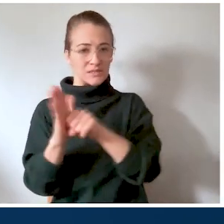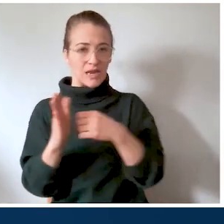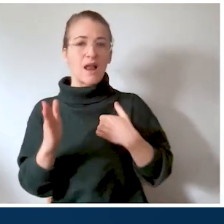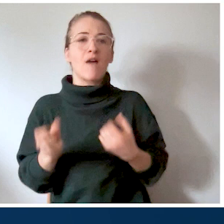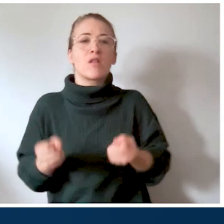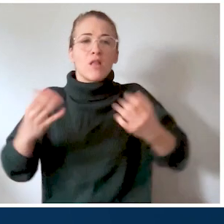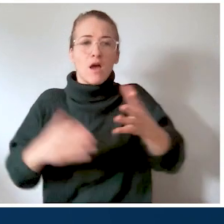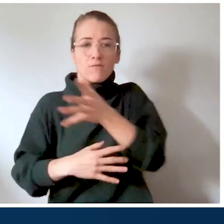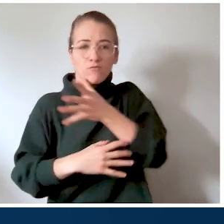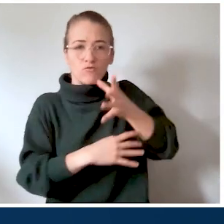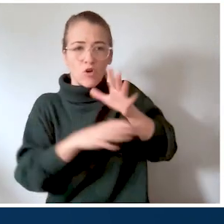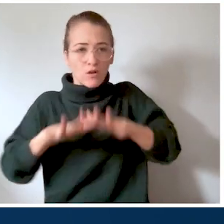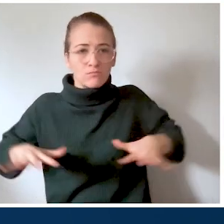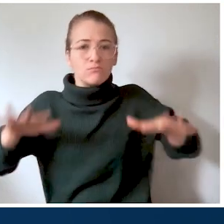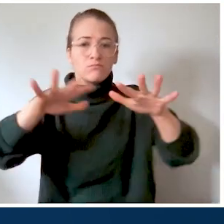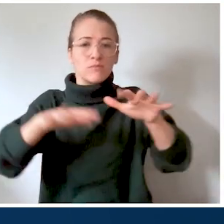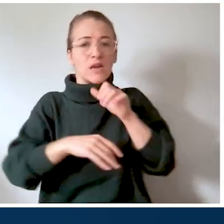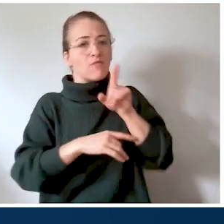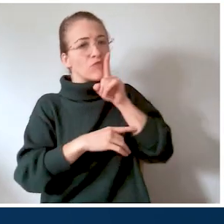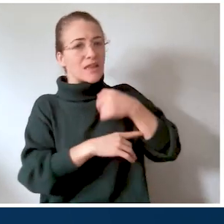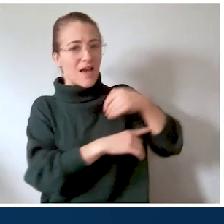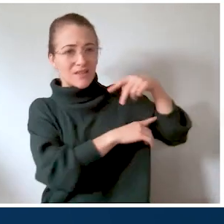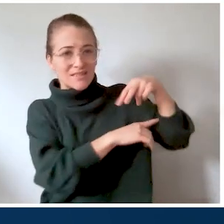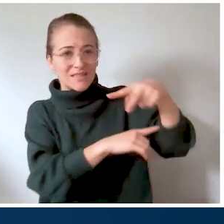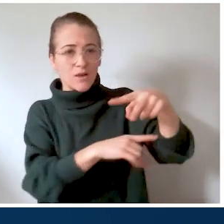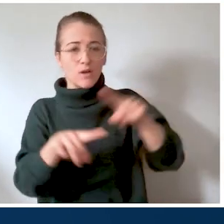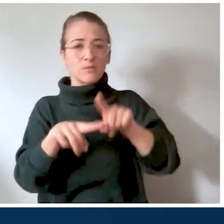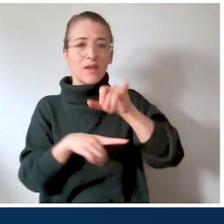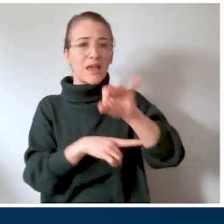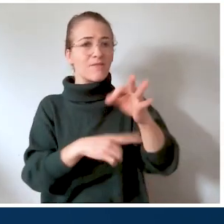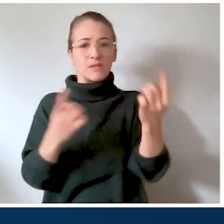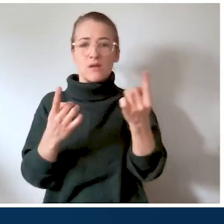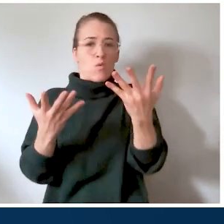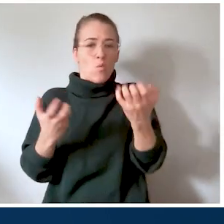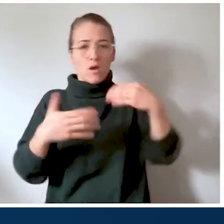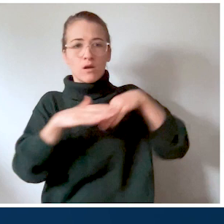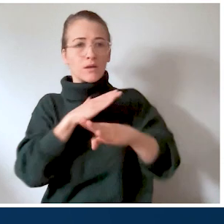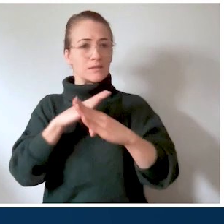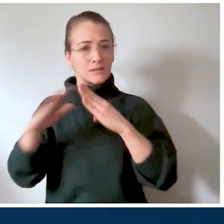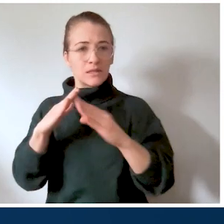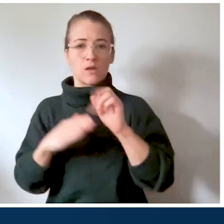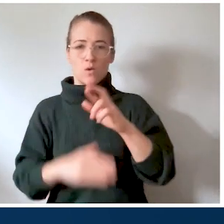We have places where there aren't necessarily sidewalks but if someone was going to go into the city or travel,